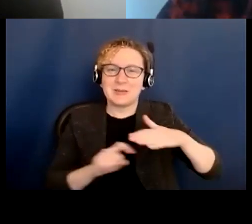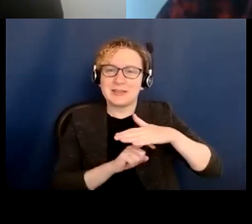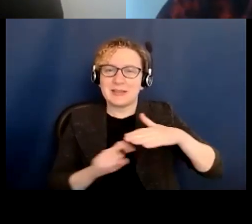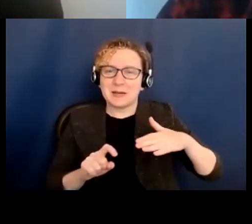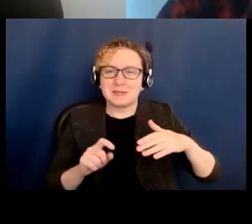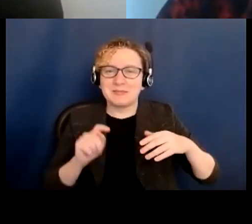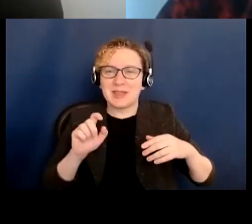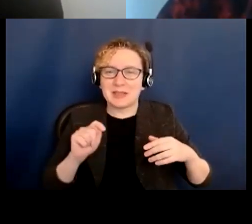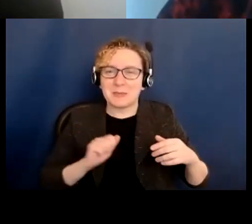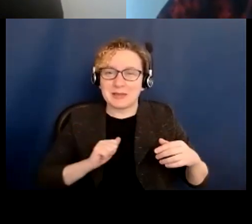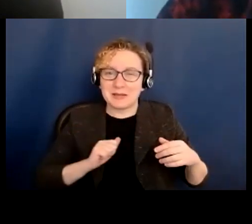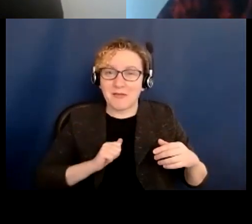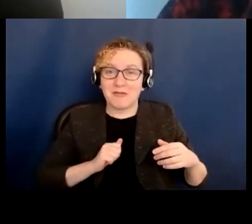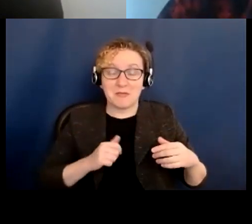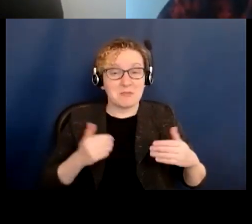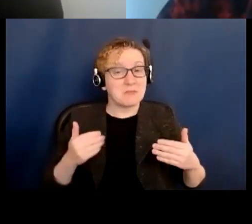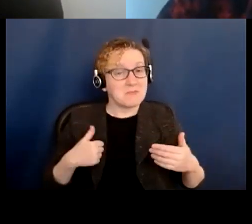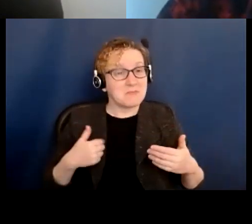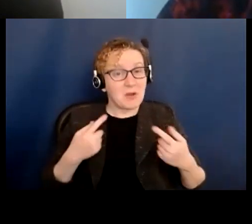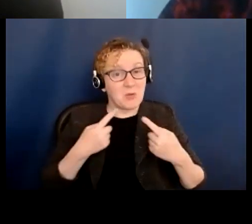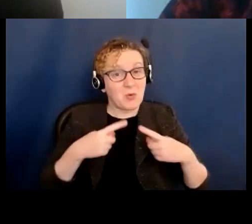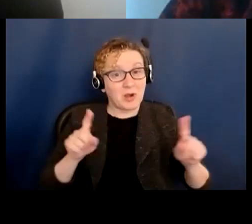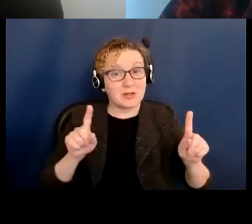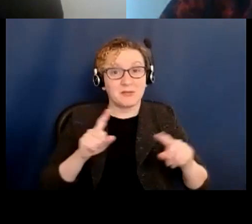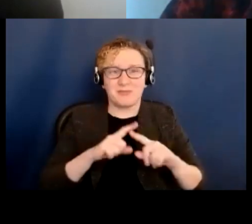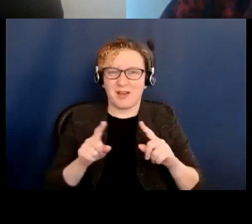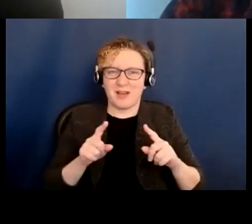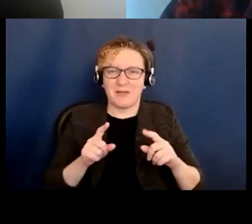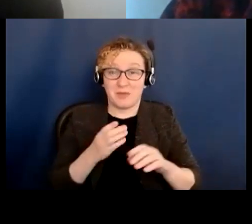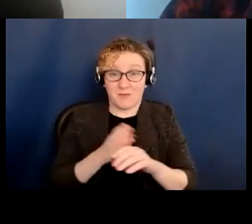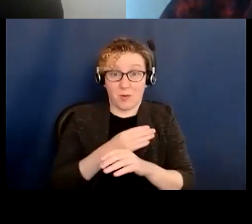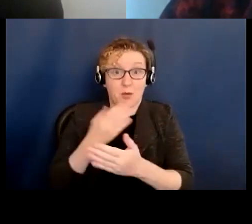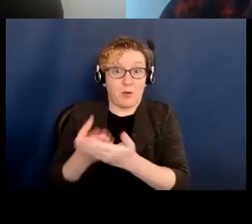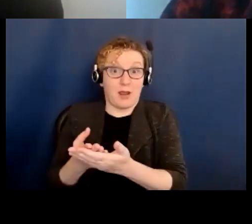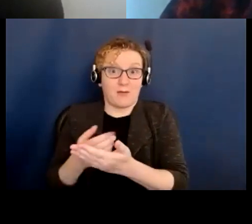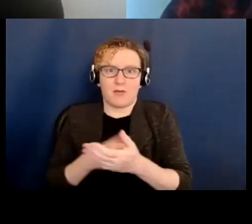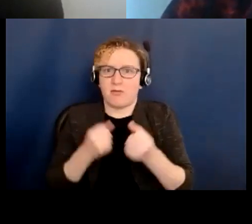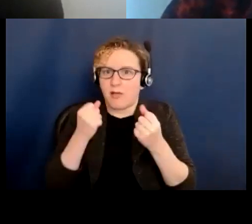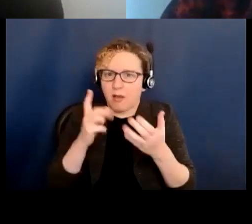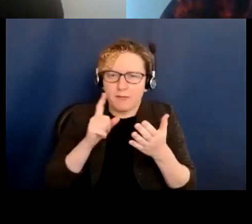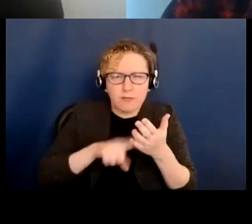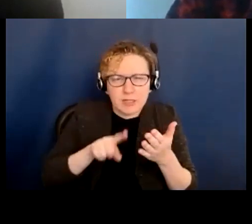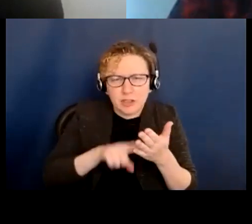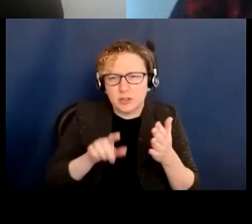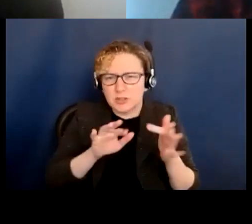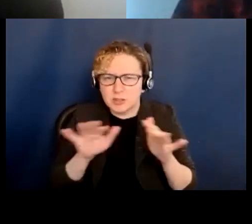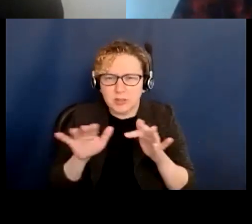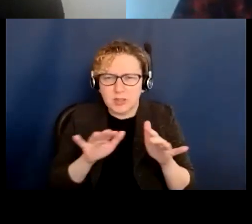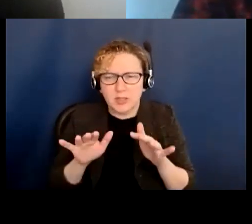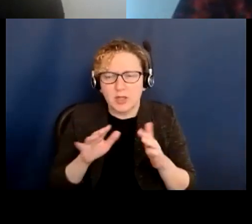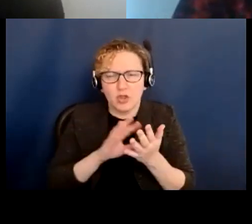Those worked, but I did a lot of research beforehand and learning about what would come